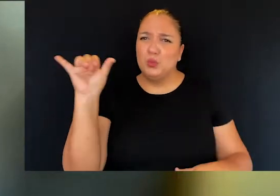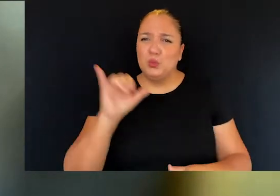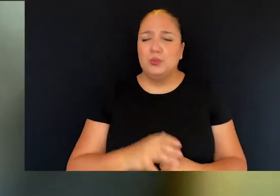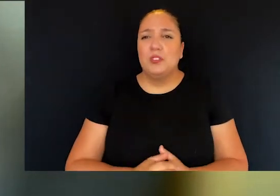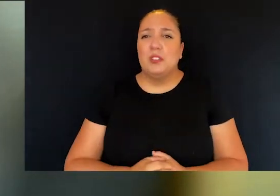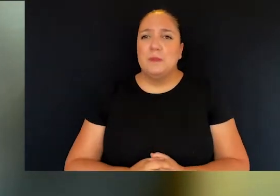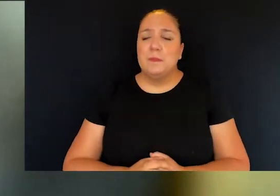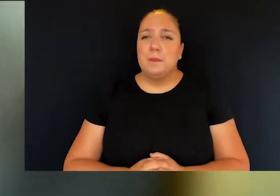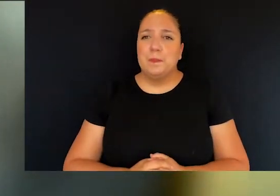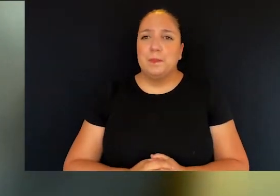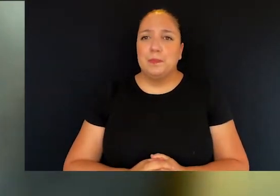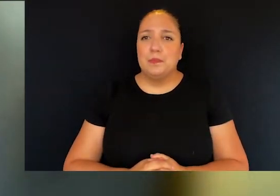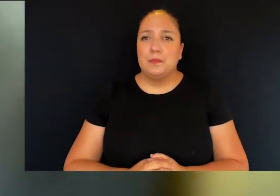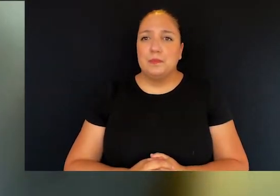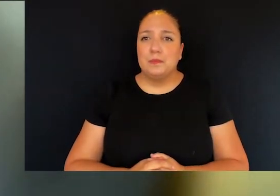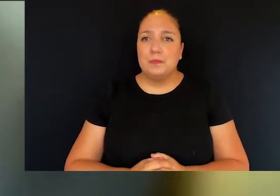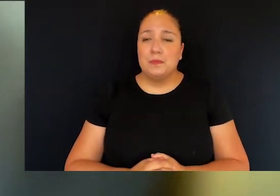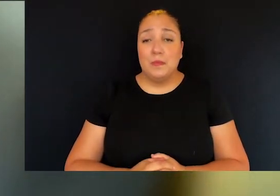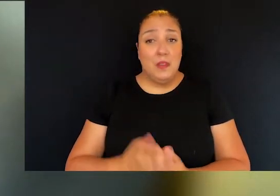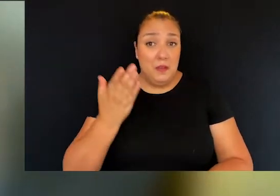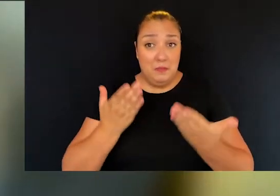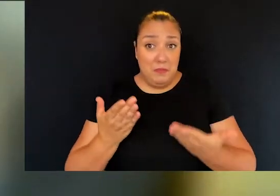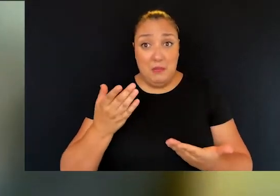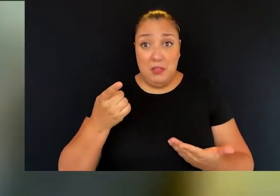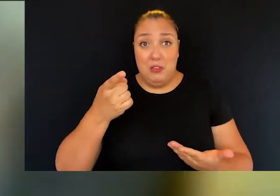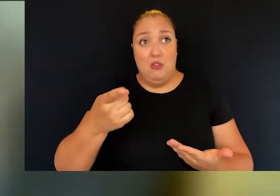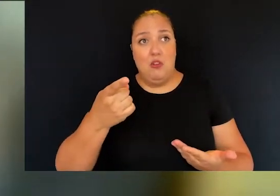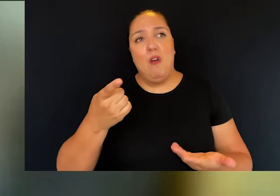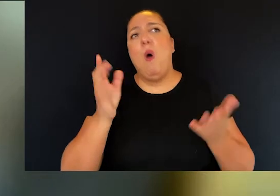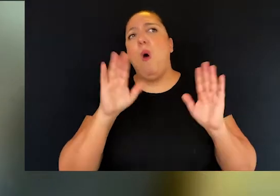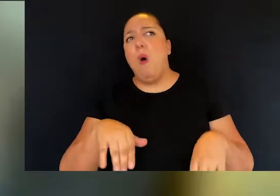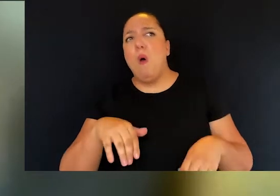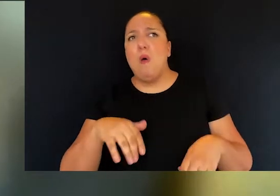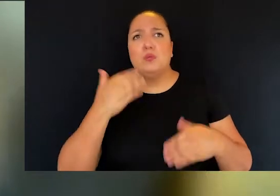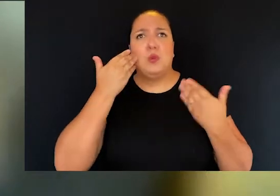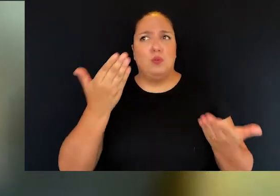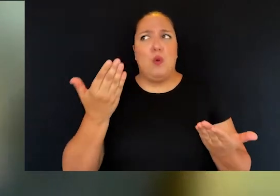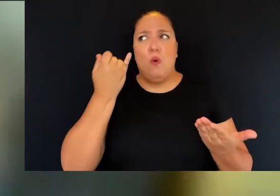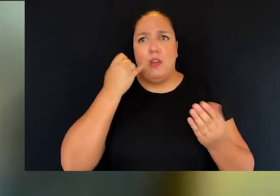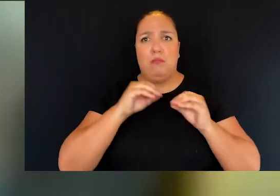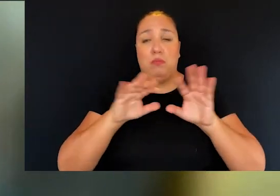And for those who don't know how pervasive it is, there is actually a scene